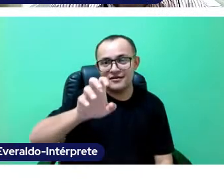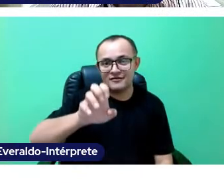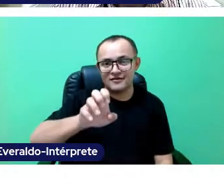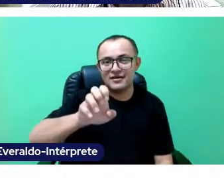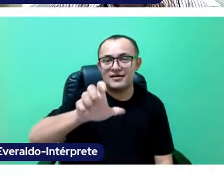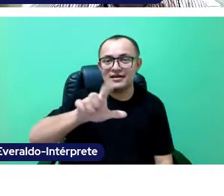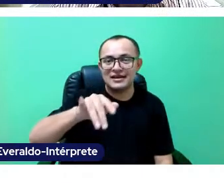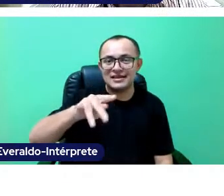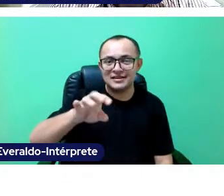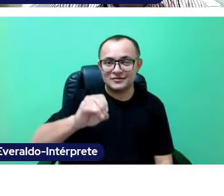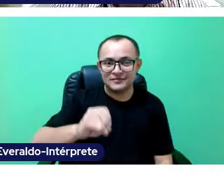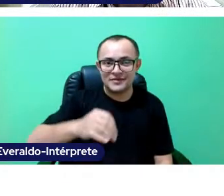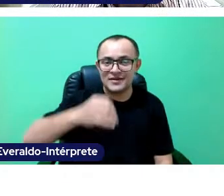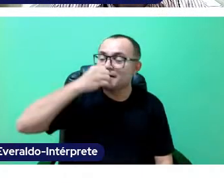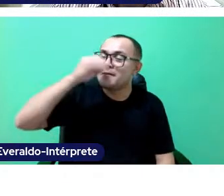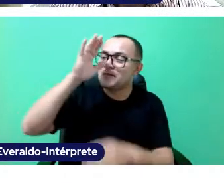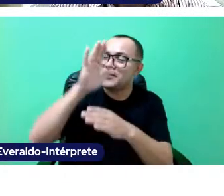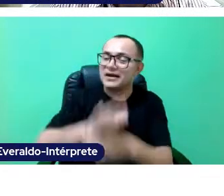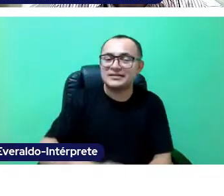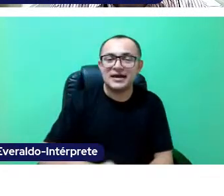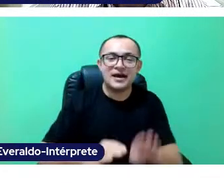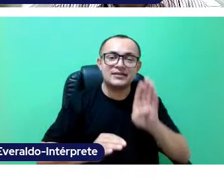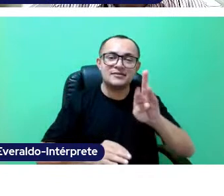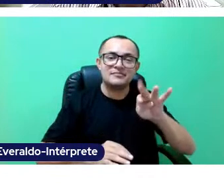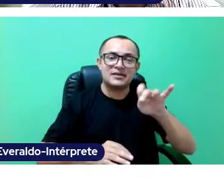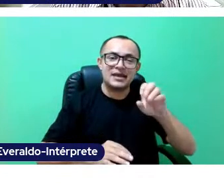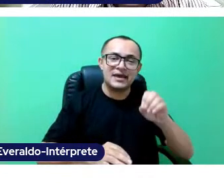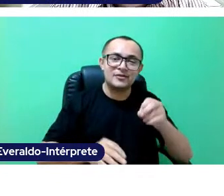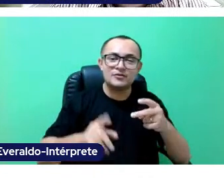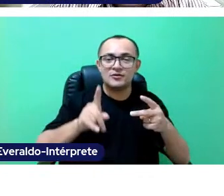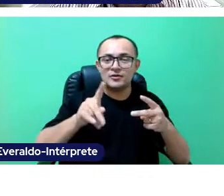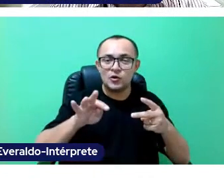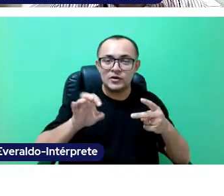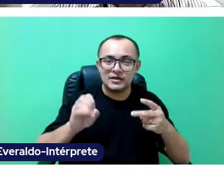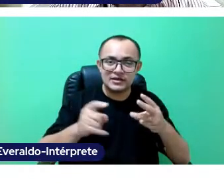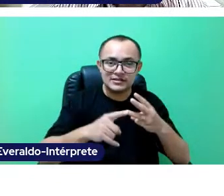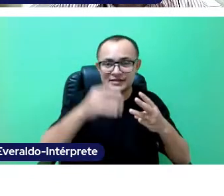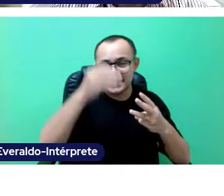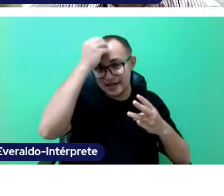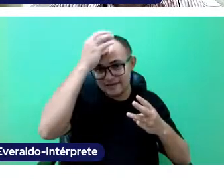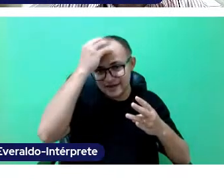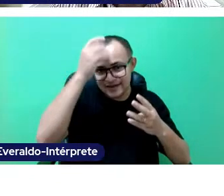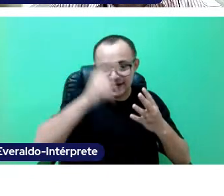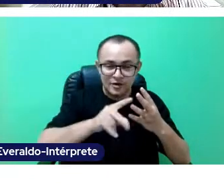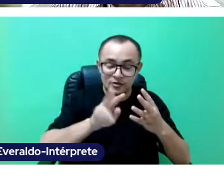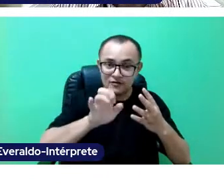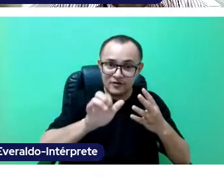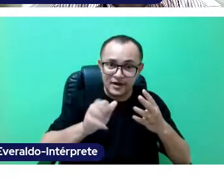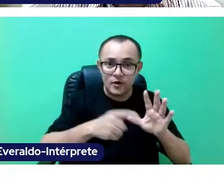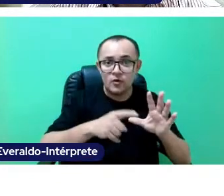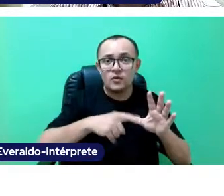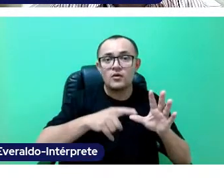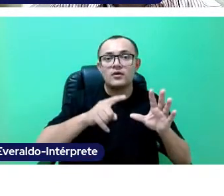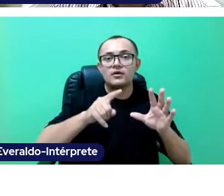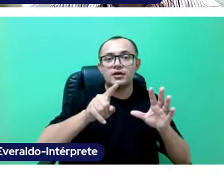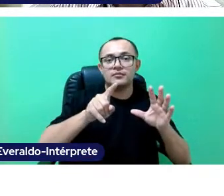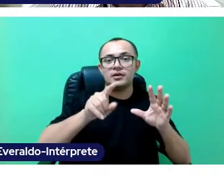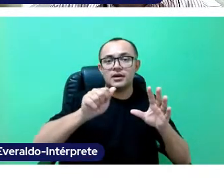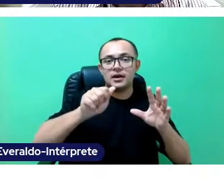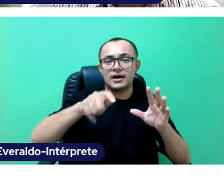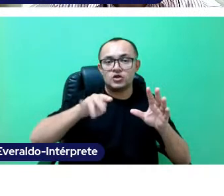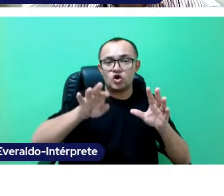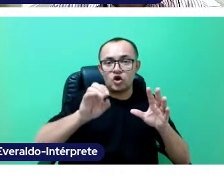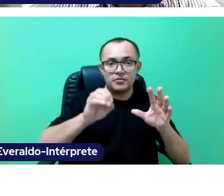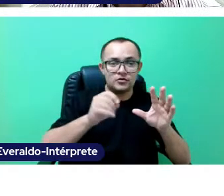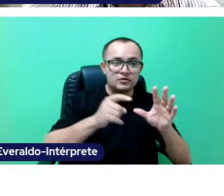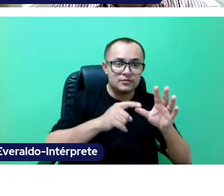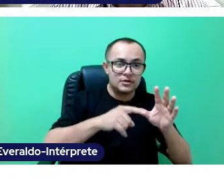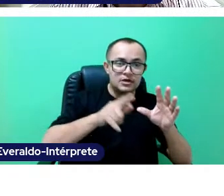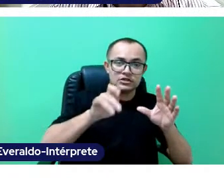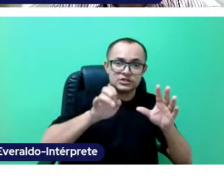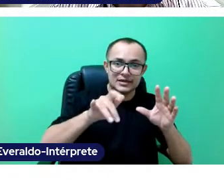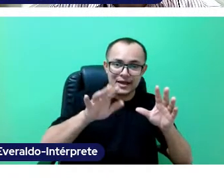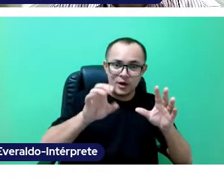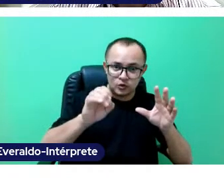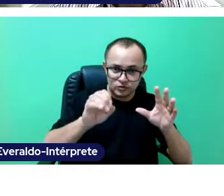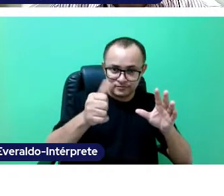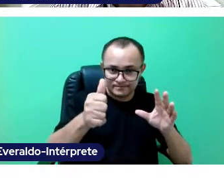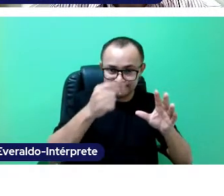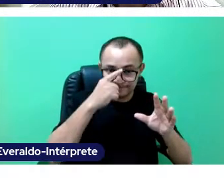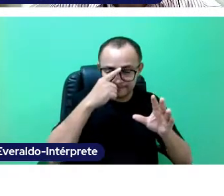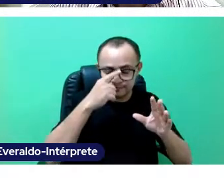Good afternoon Breno, Louize, and the others as well. It is my pleasure to be able to be here in the starting cerimony for our Third Symposium.